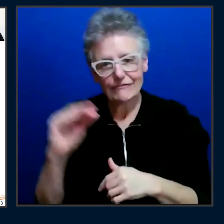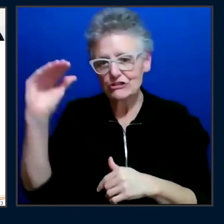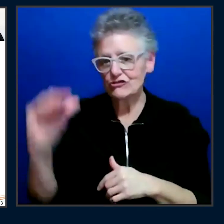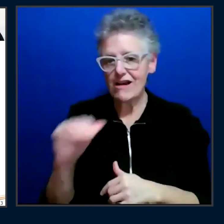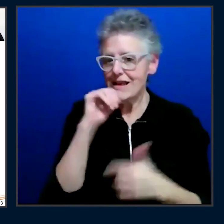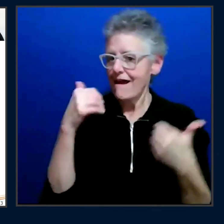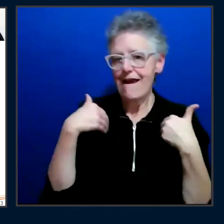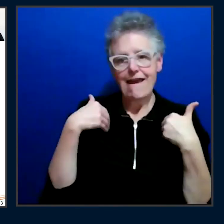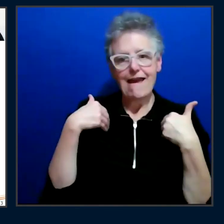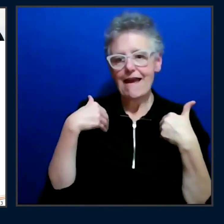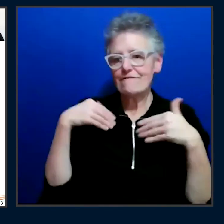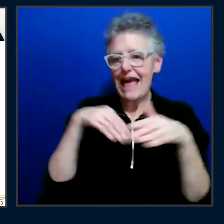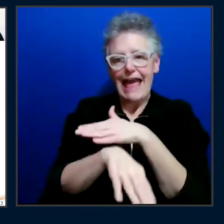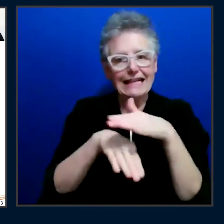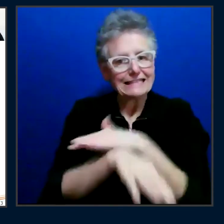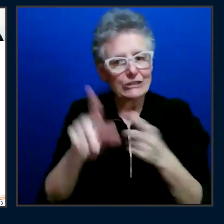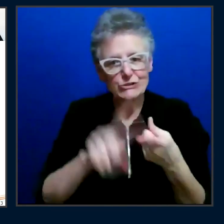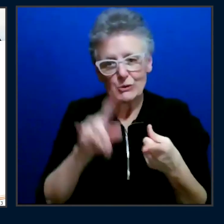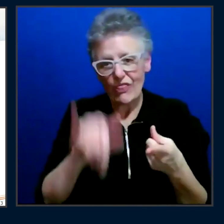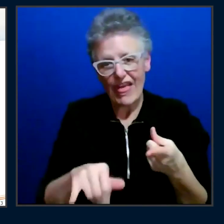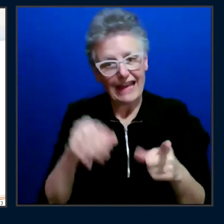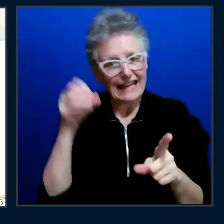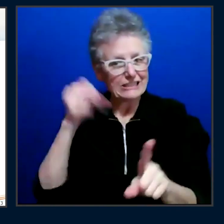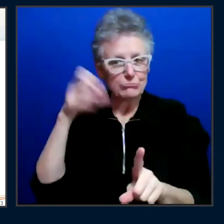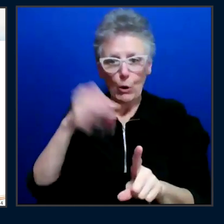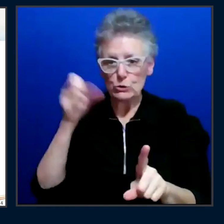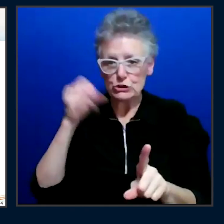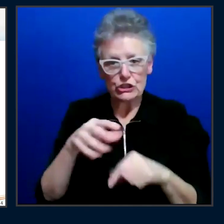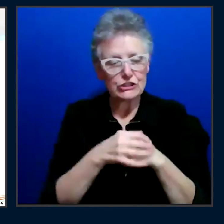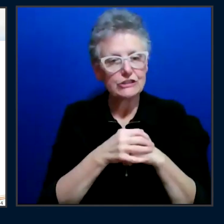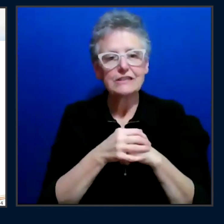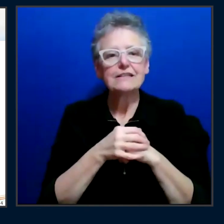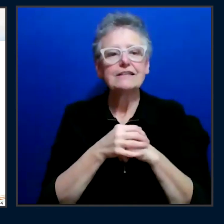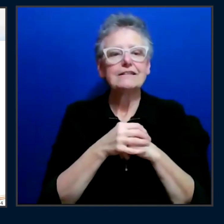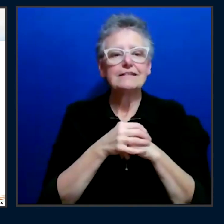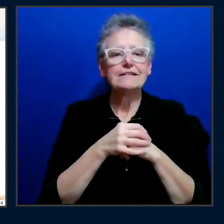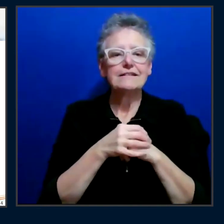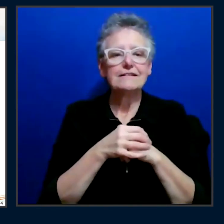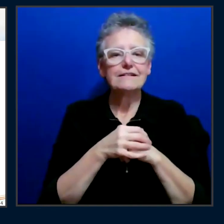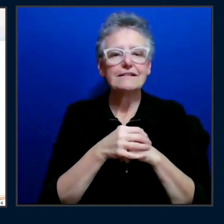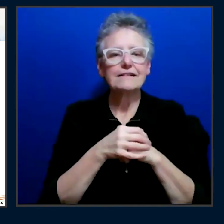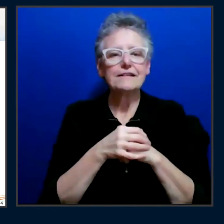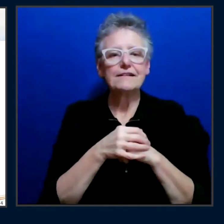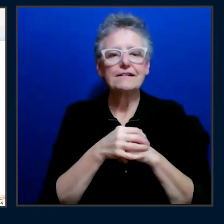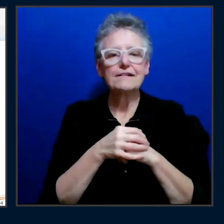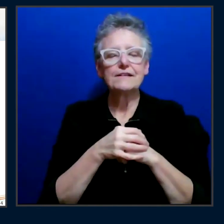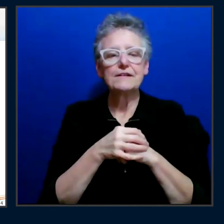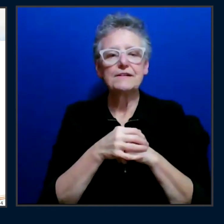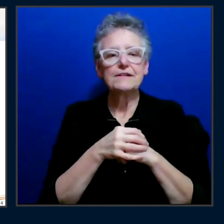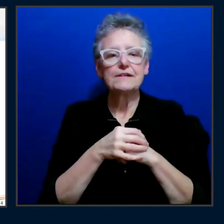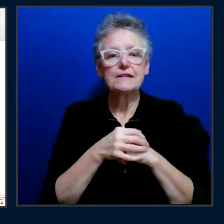if a child doesn't have access to that exposure.